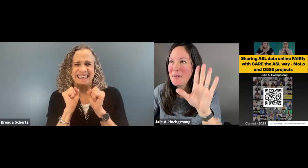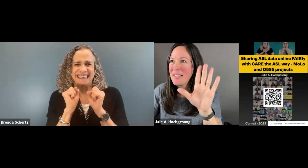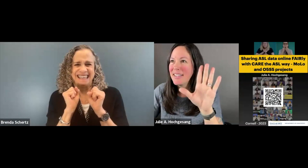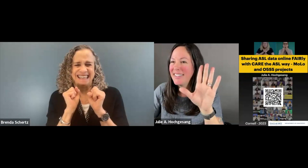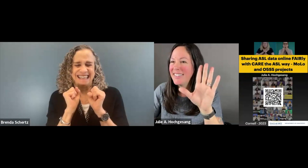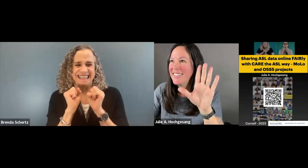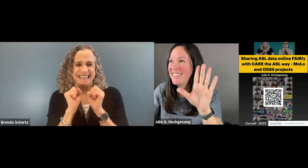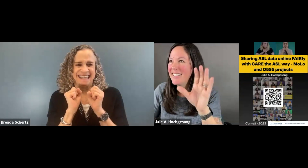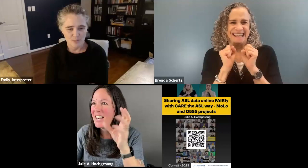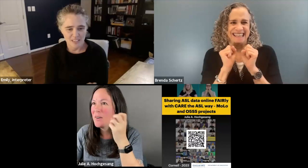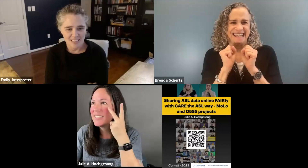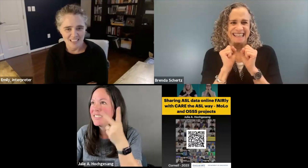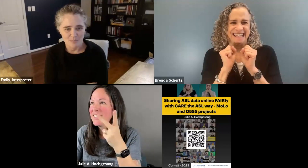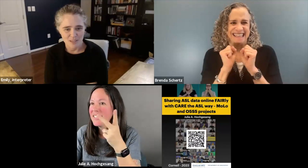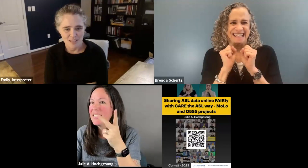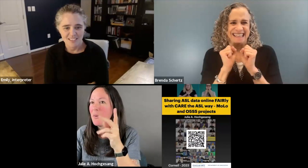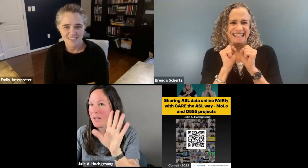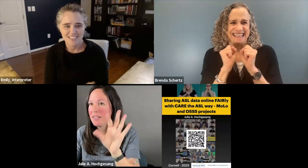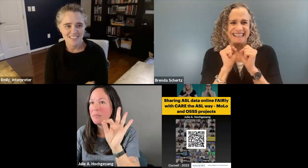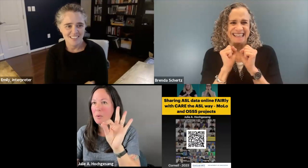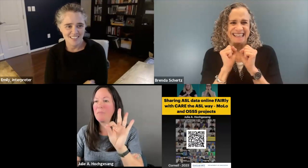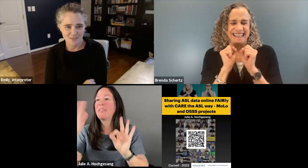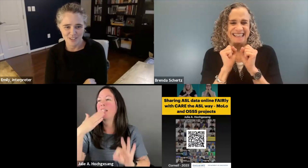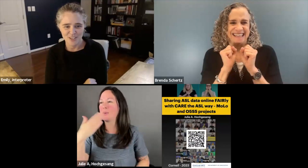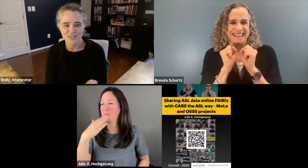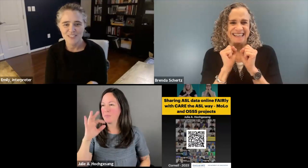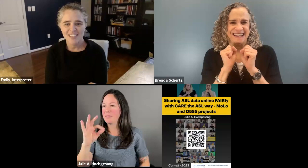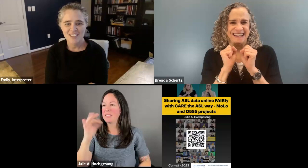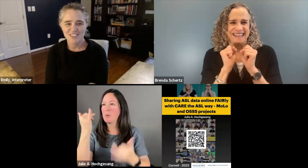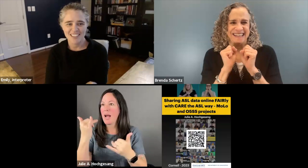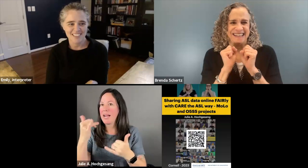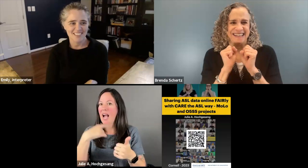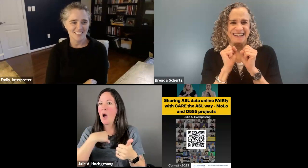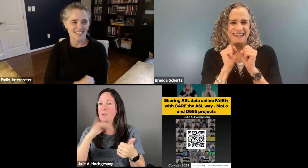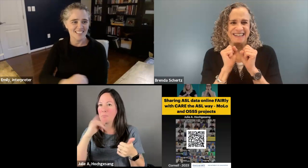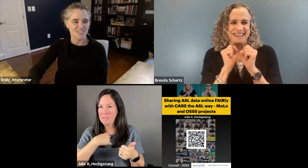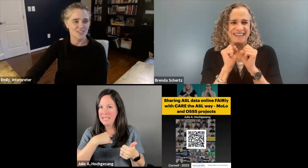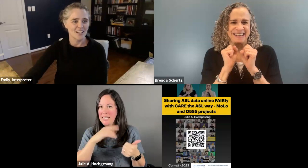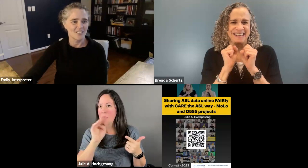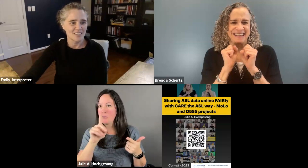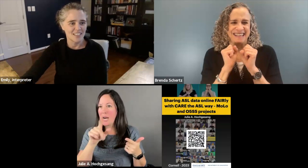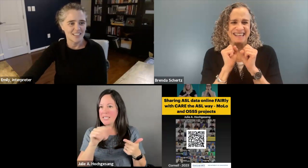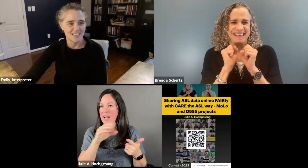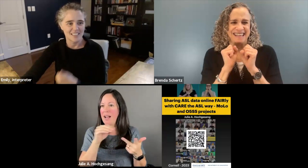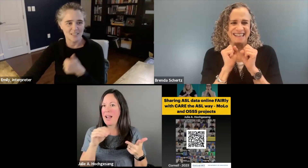we can Spotlight everyone that needs to be there we go great yes so now it's